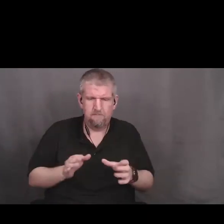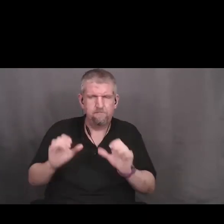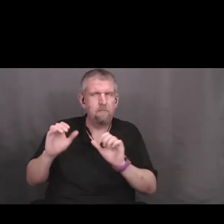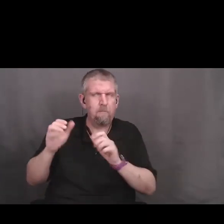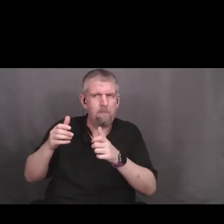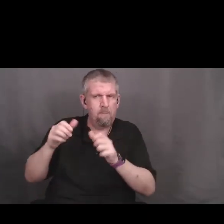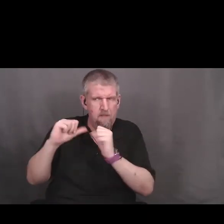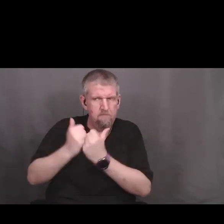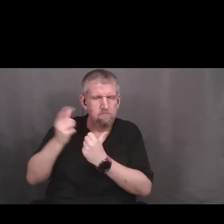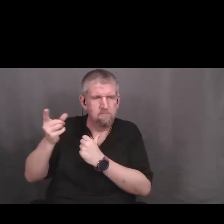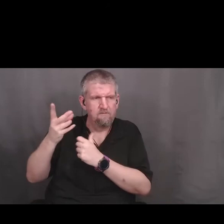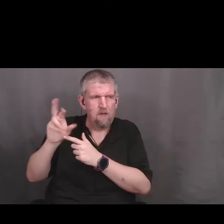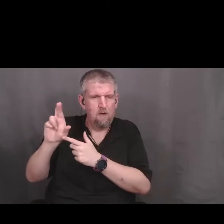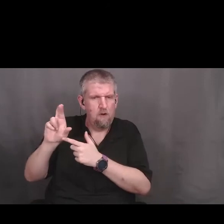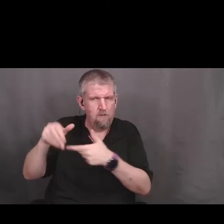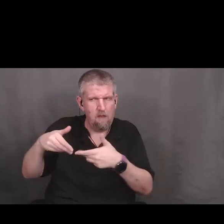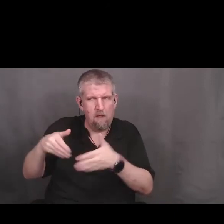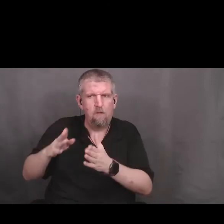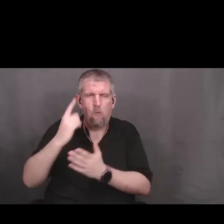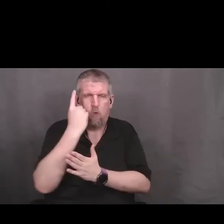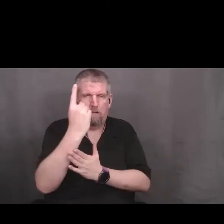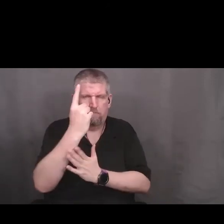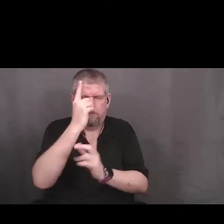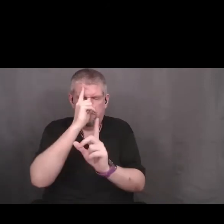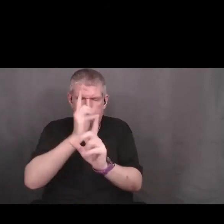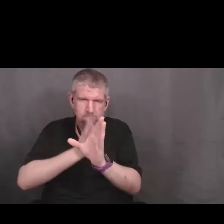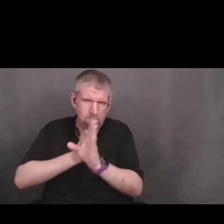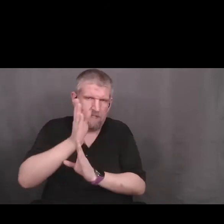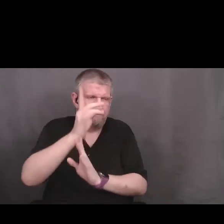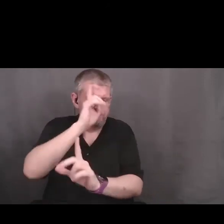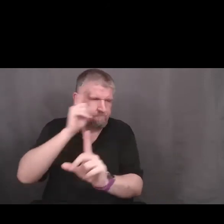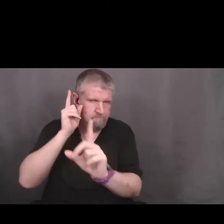to outline one main vocational employment goal.